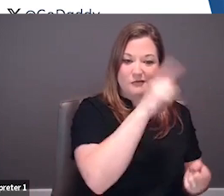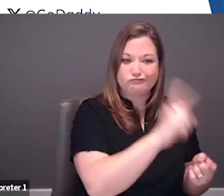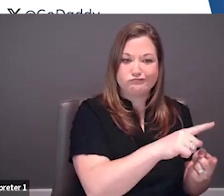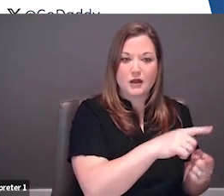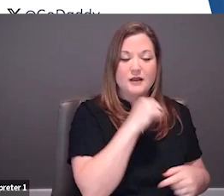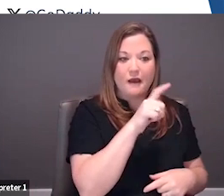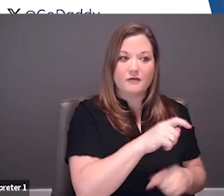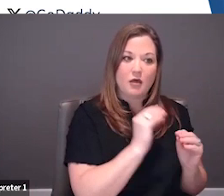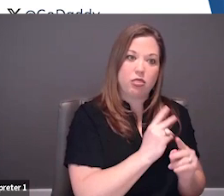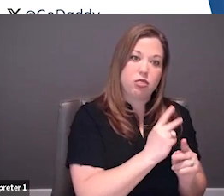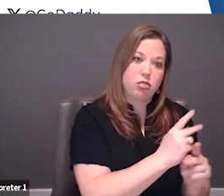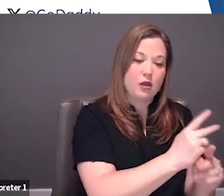and more time building their businesses.